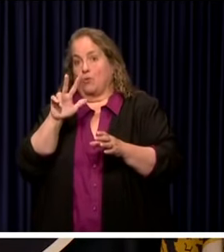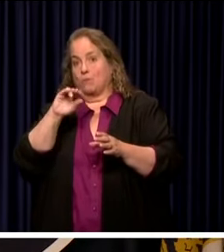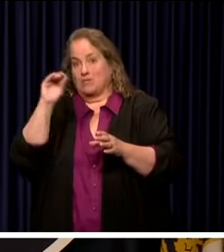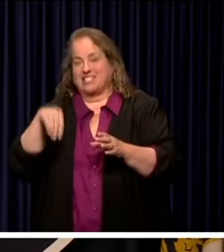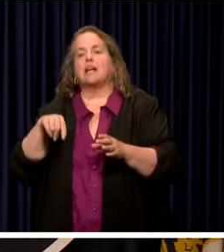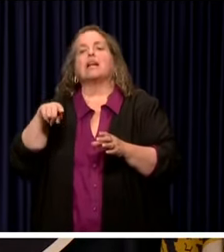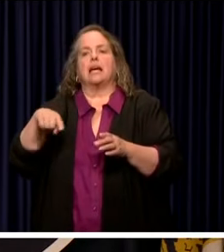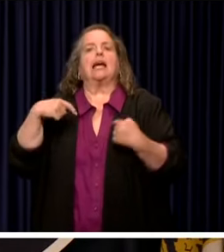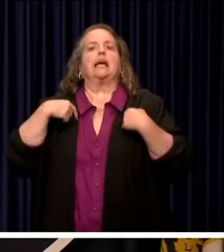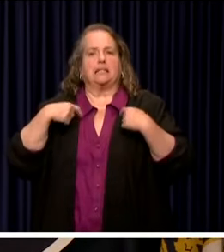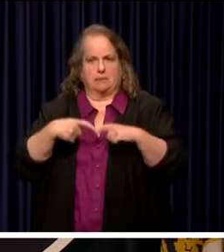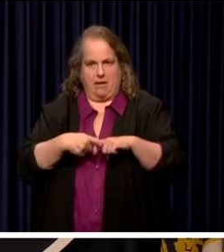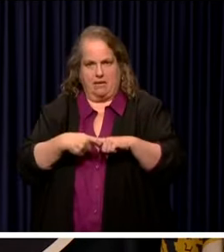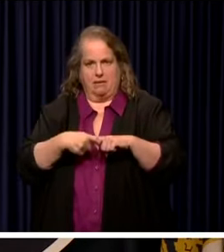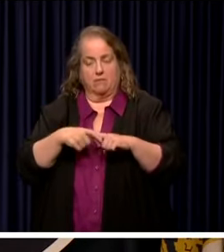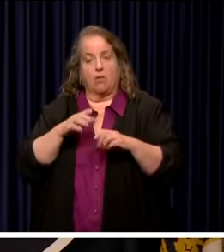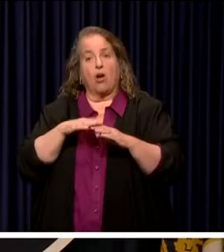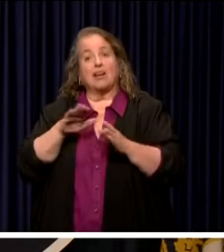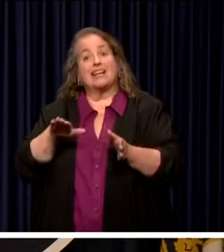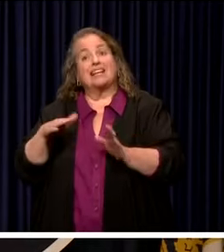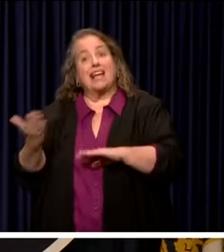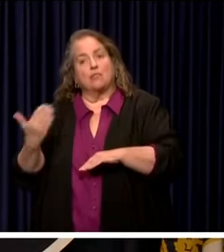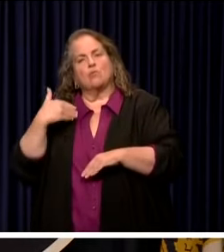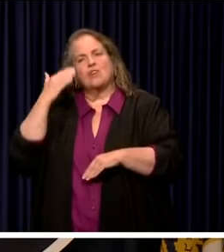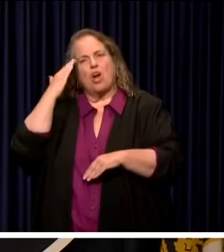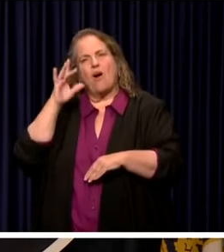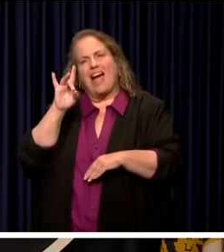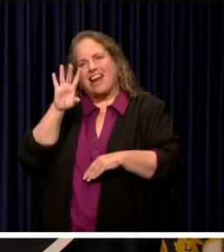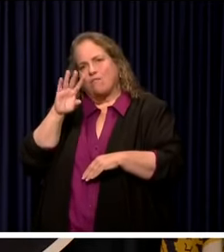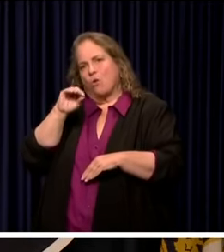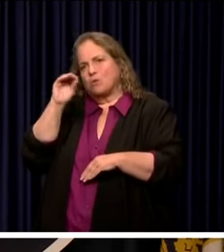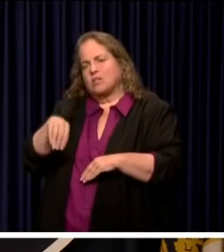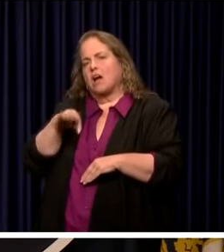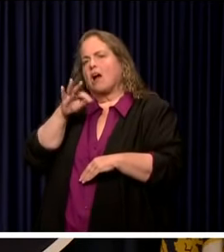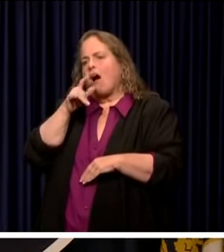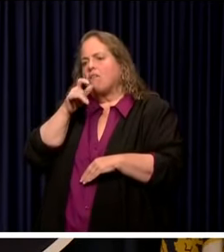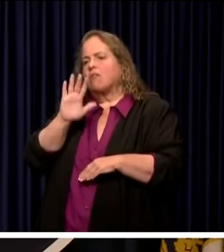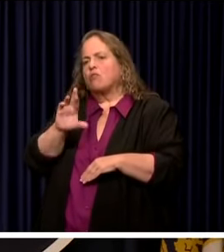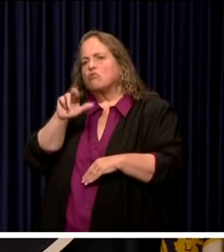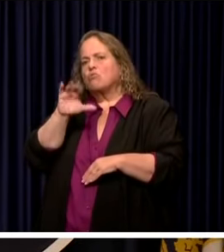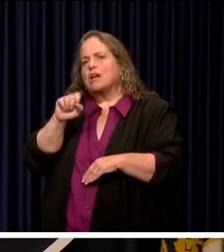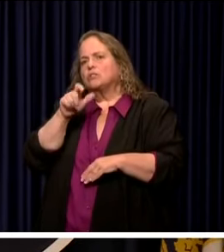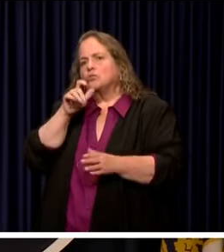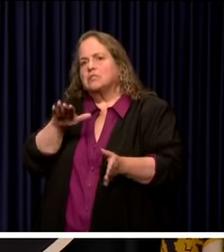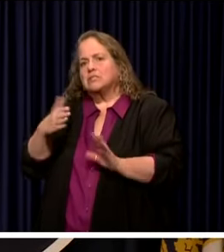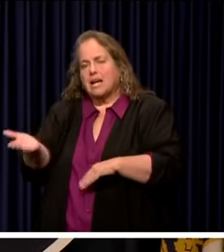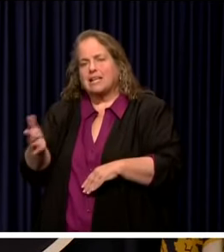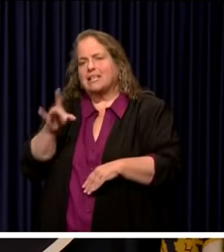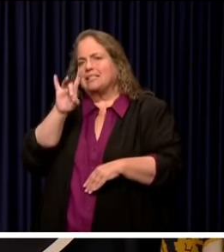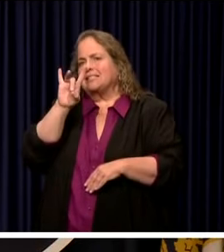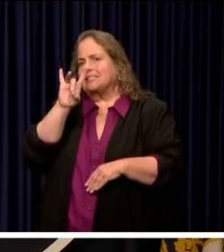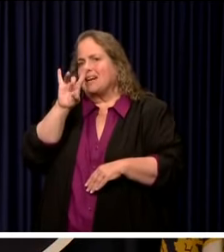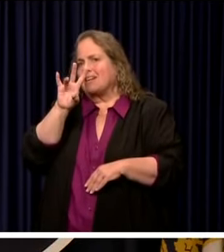TOMORROW, AND I HOPE WILL BE VIEWED AS SIGNIFICANT.